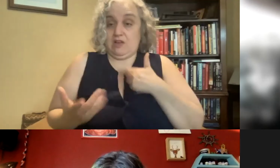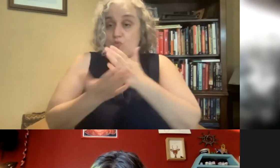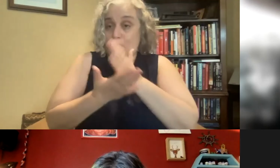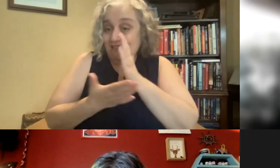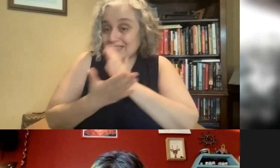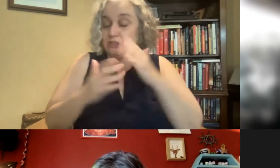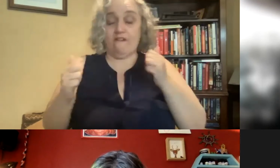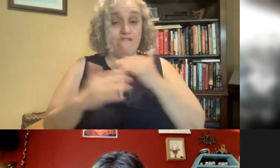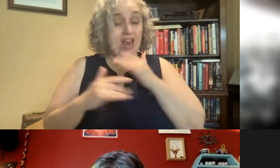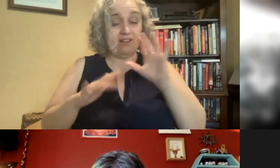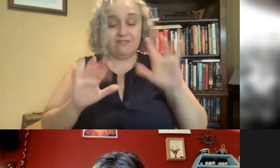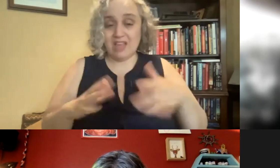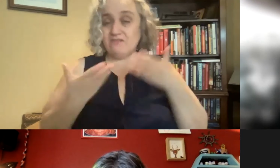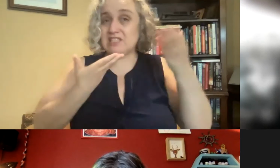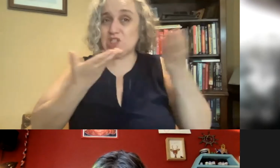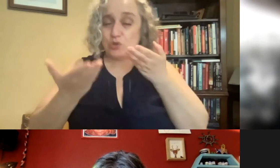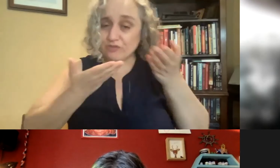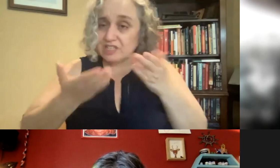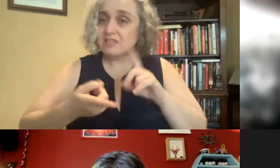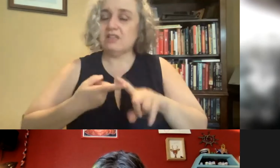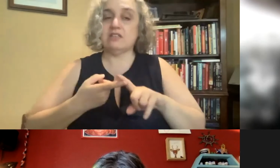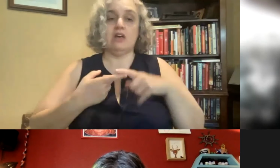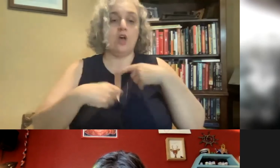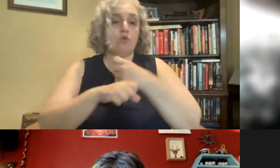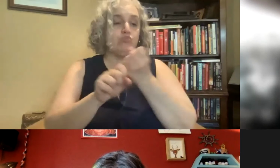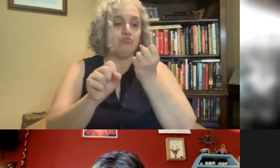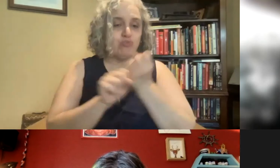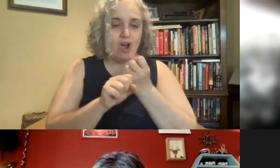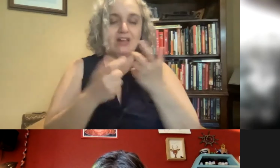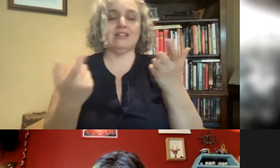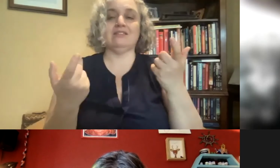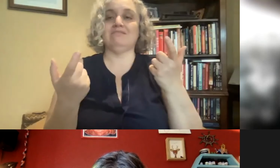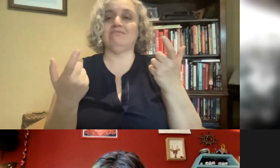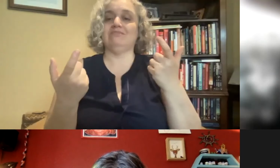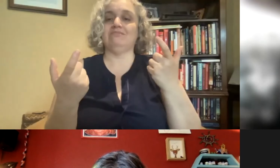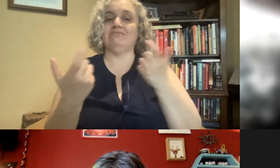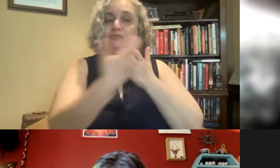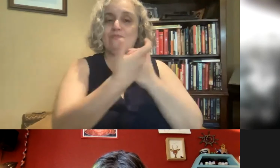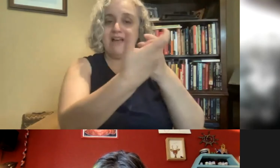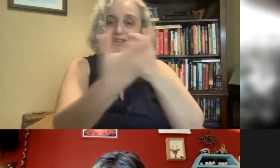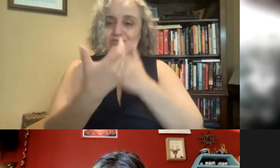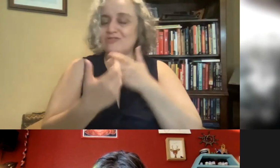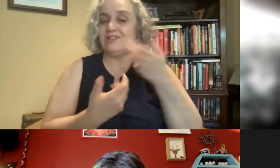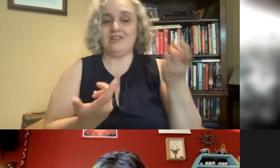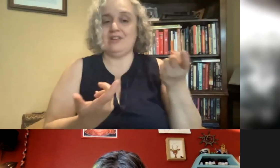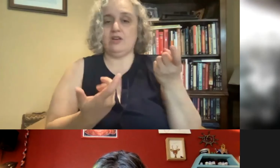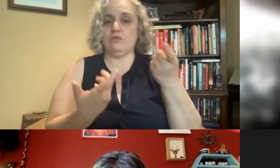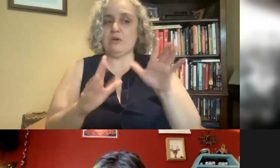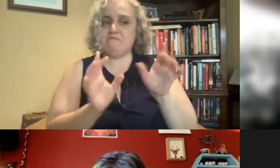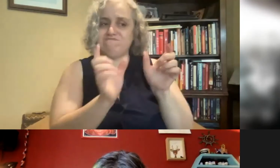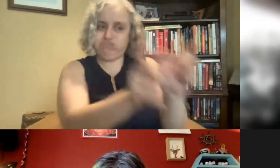anything about services or products or whatever that does not attend them because they don't want to be disliked.